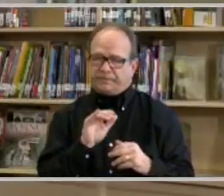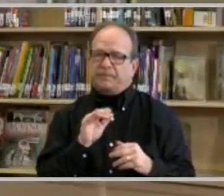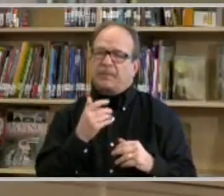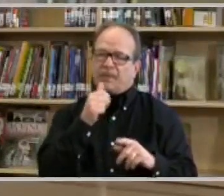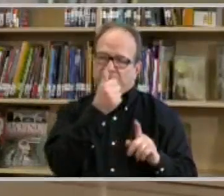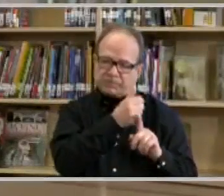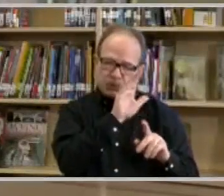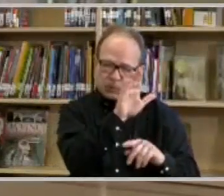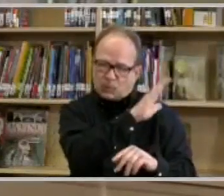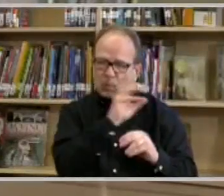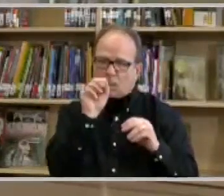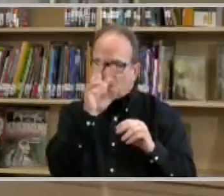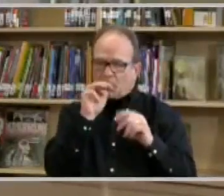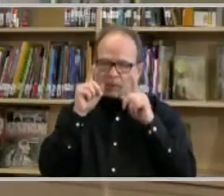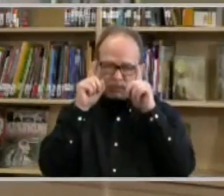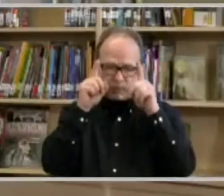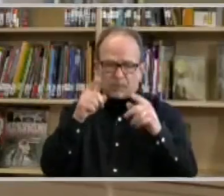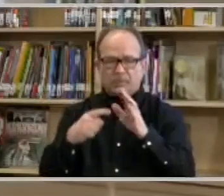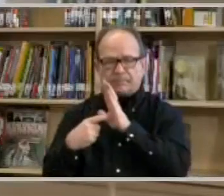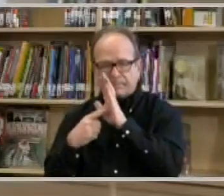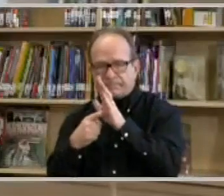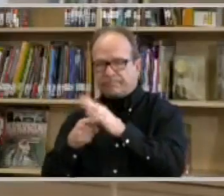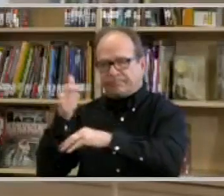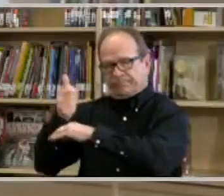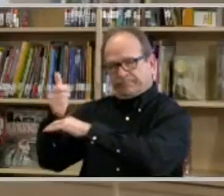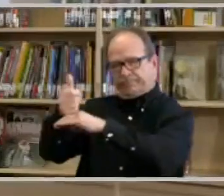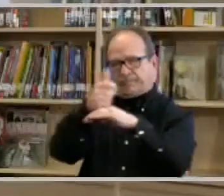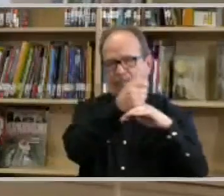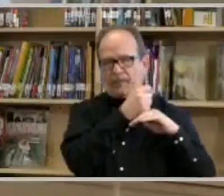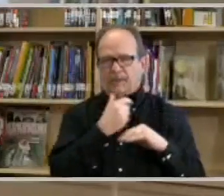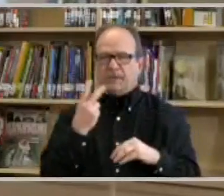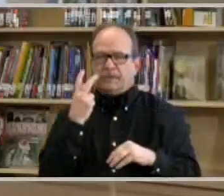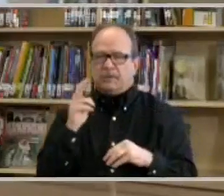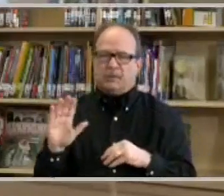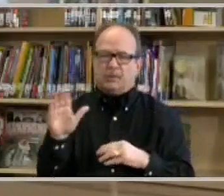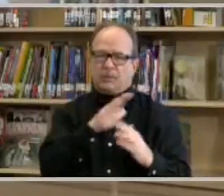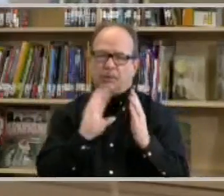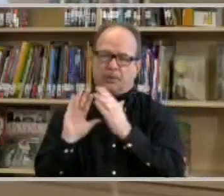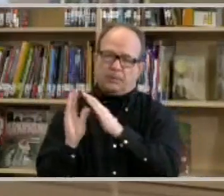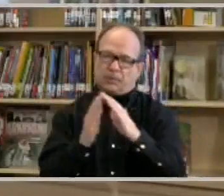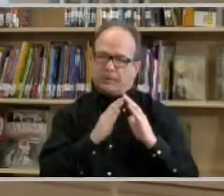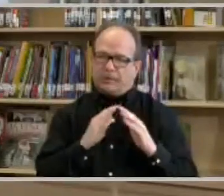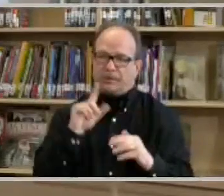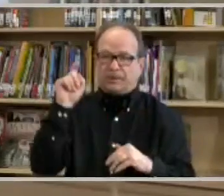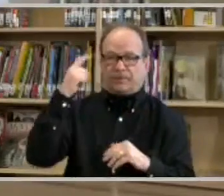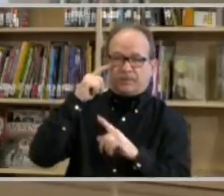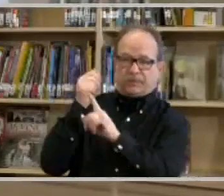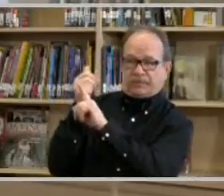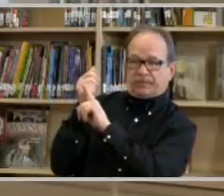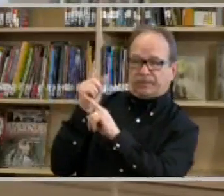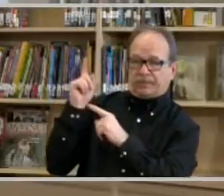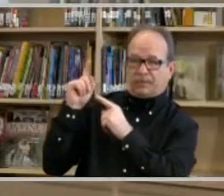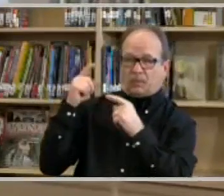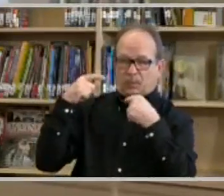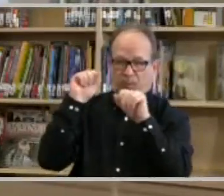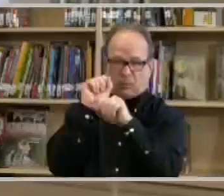SPEAK VERY SPECIFICALLY ABOUT